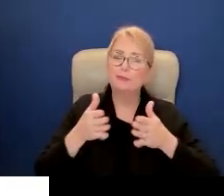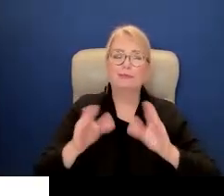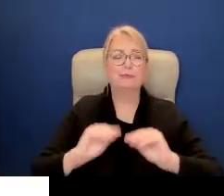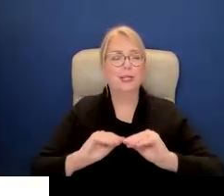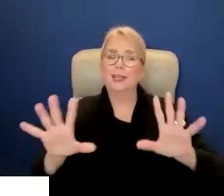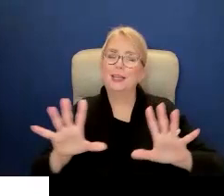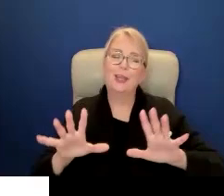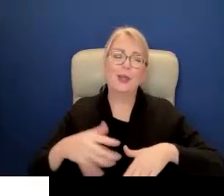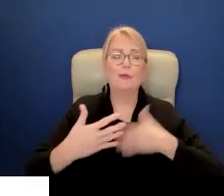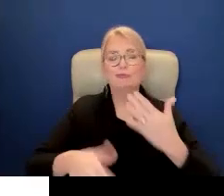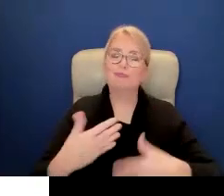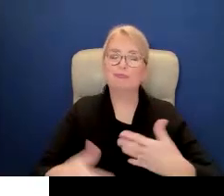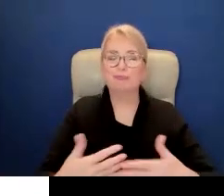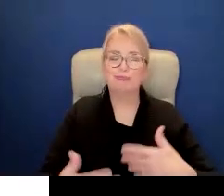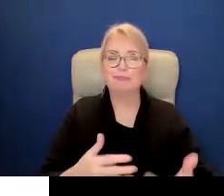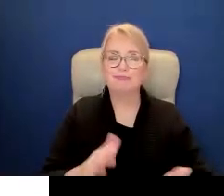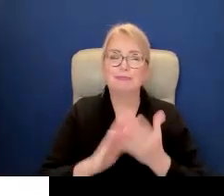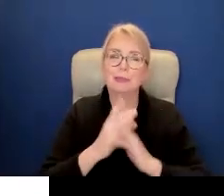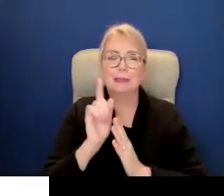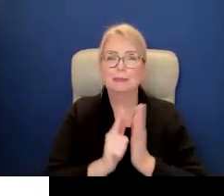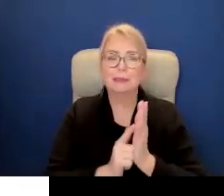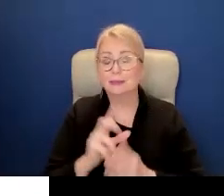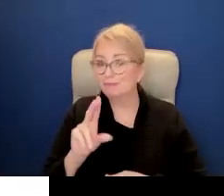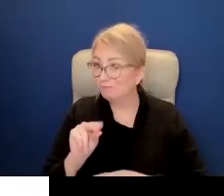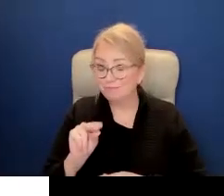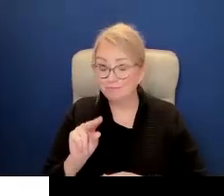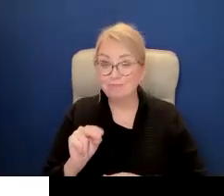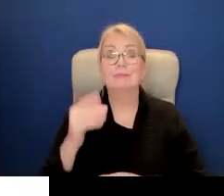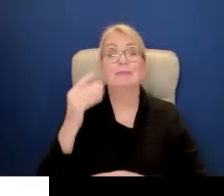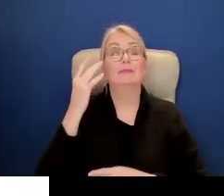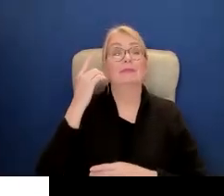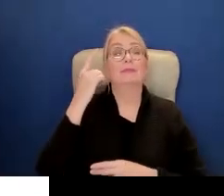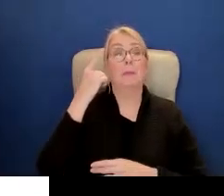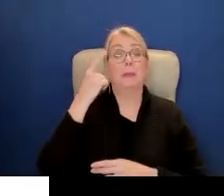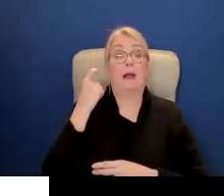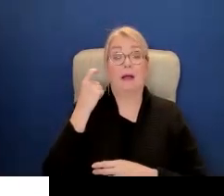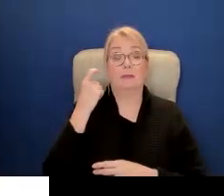And this is because, each person will have